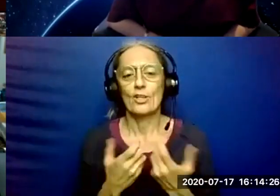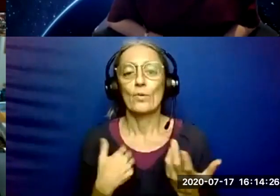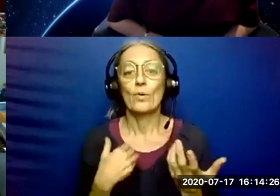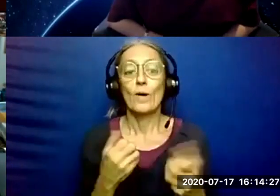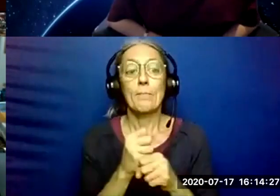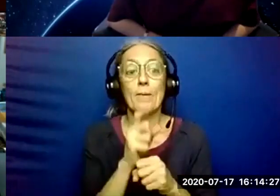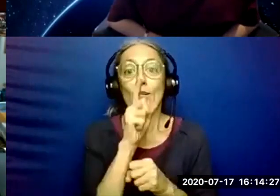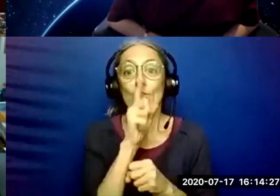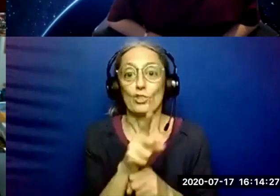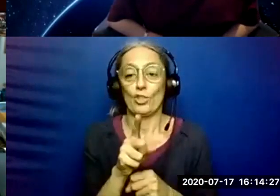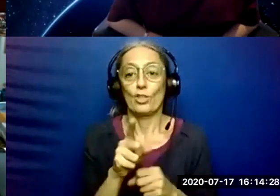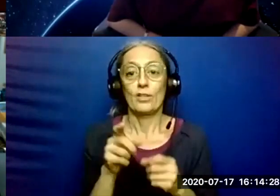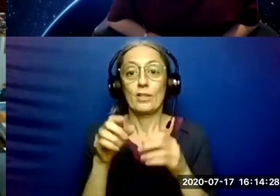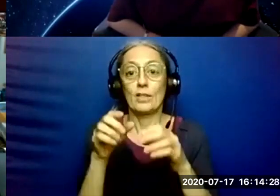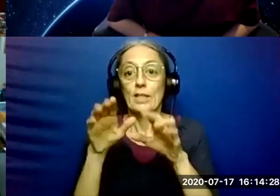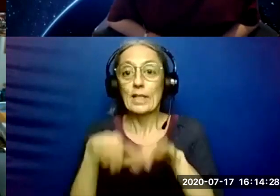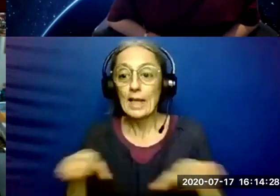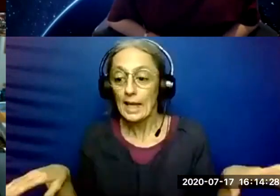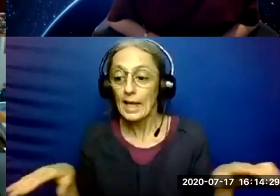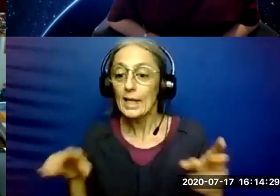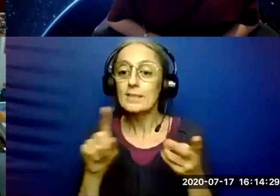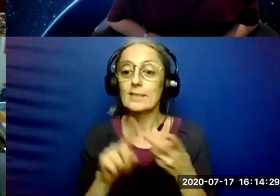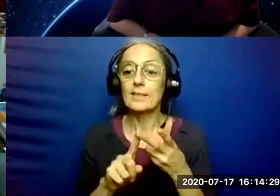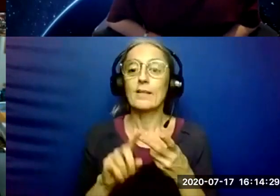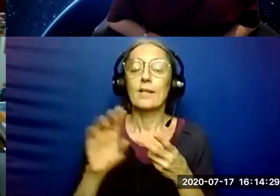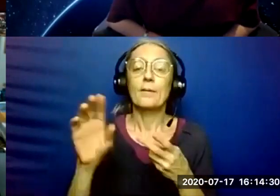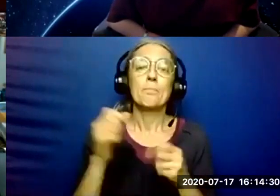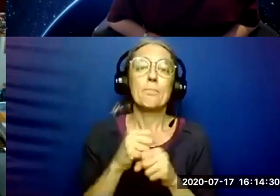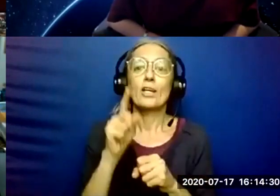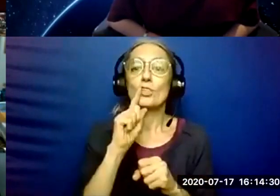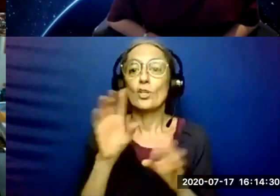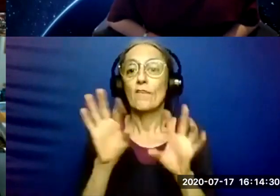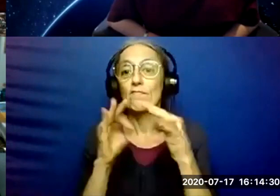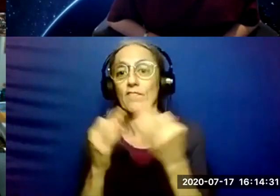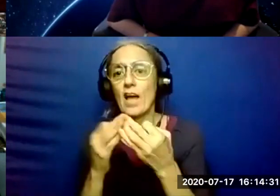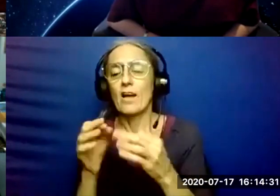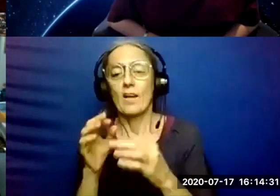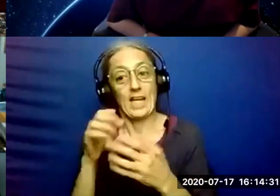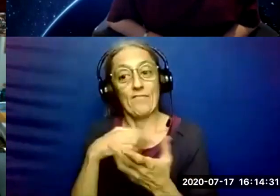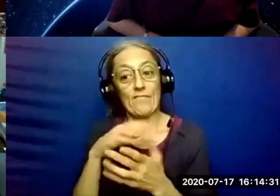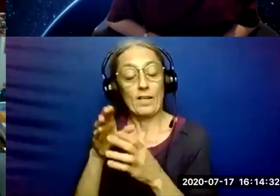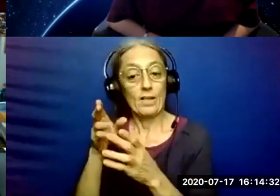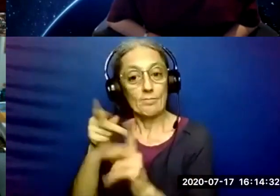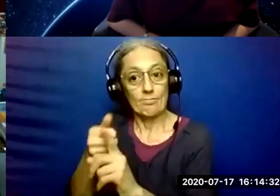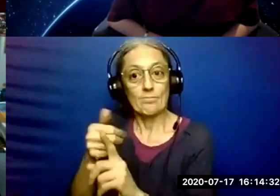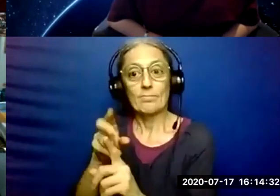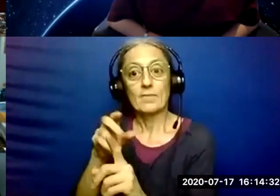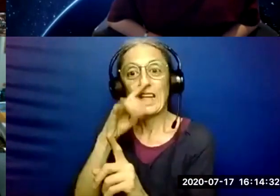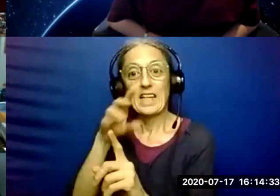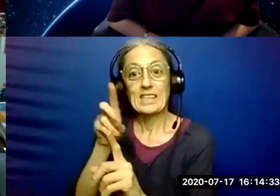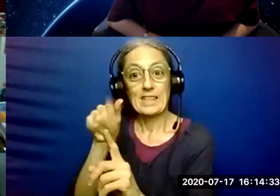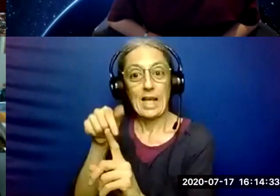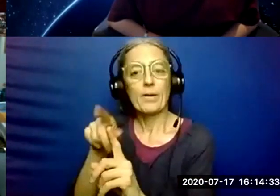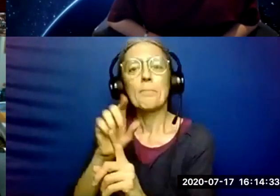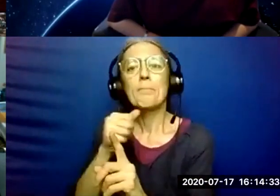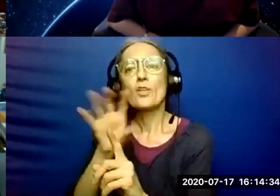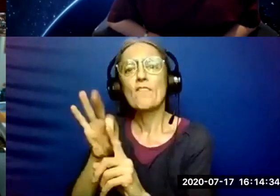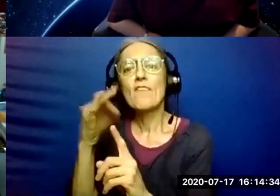that their families understand what their rights are, that their families can help support their children.